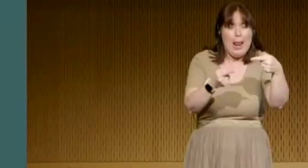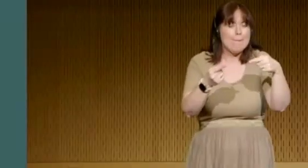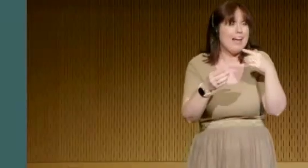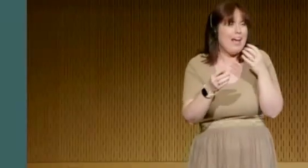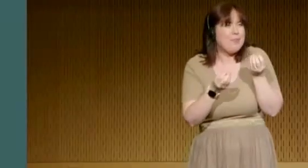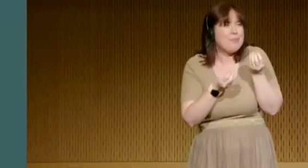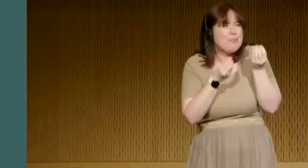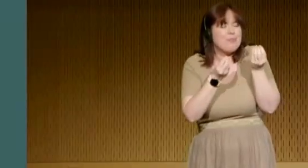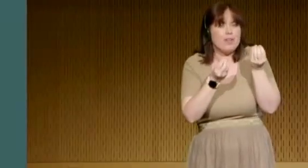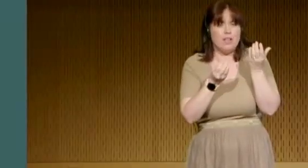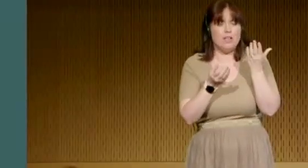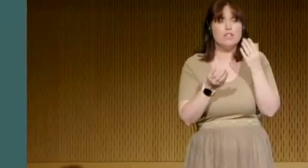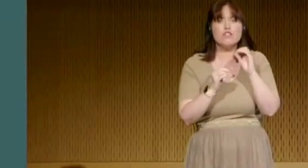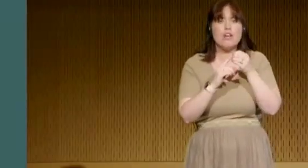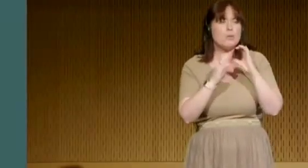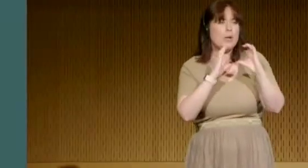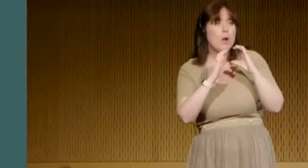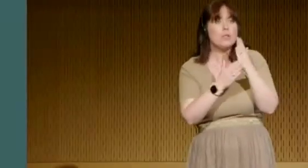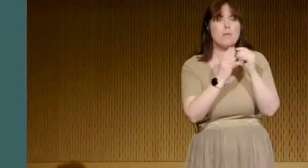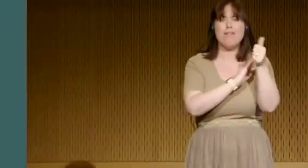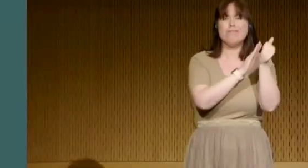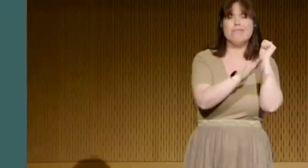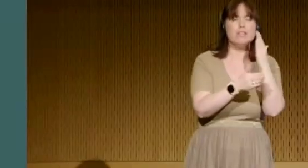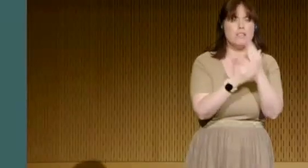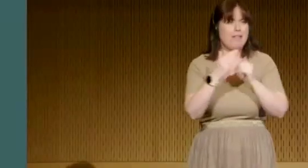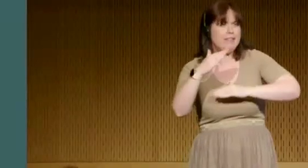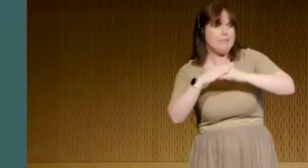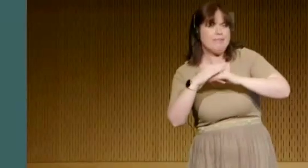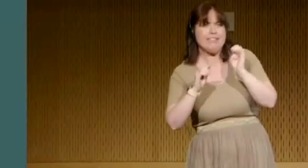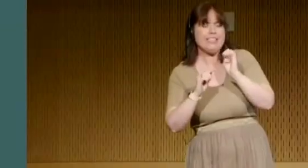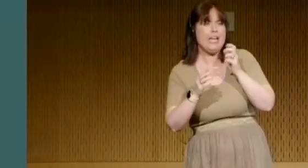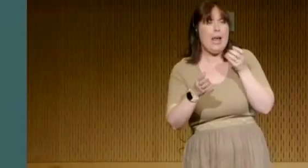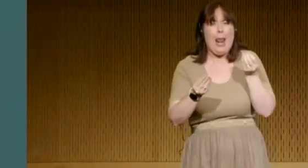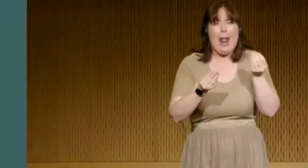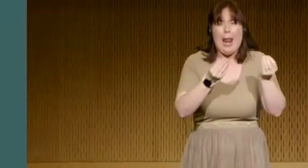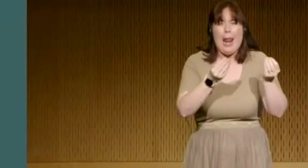English with some fluent speakers, some people that are not made of a little bit of English,